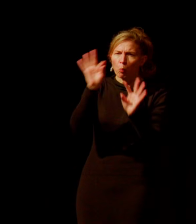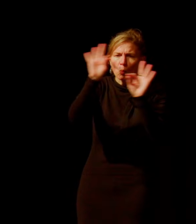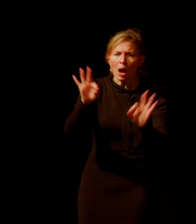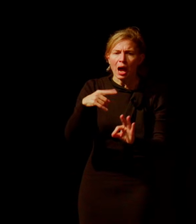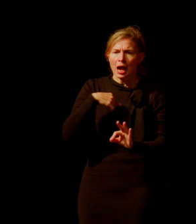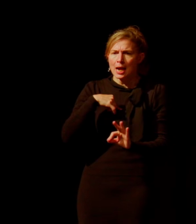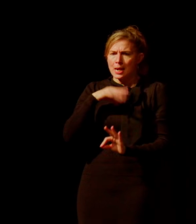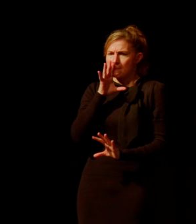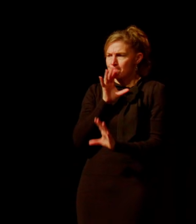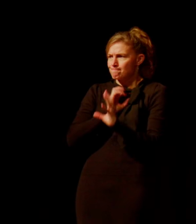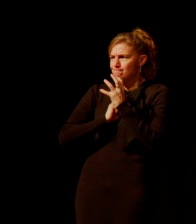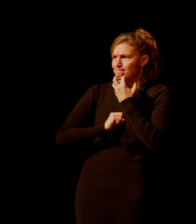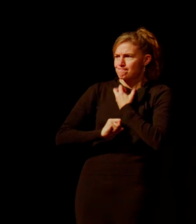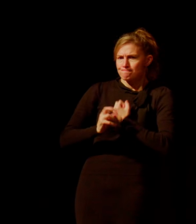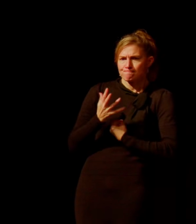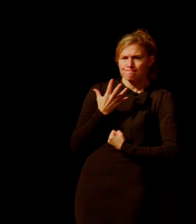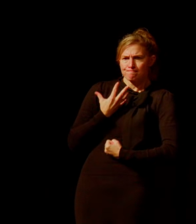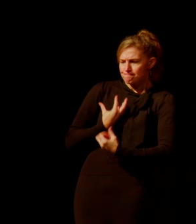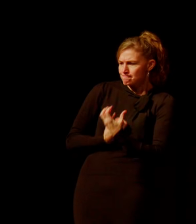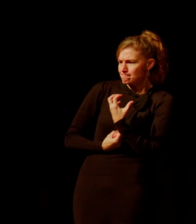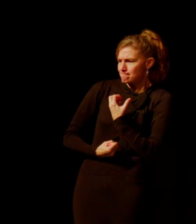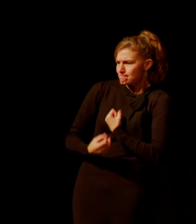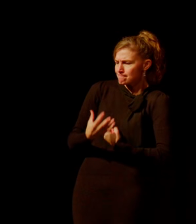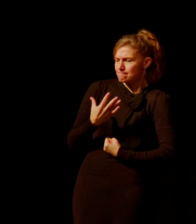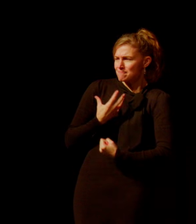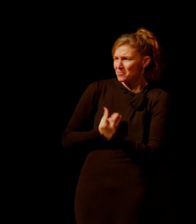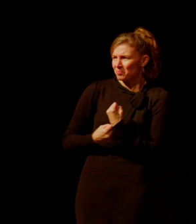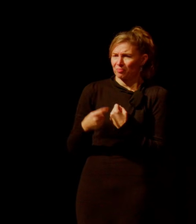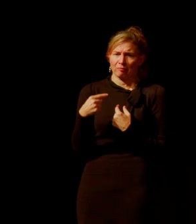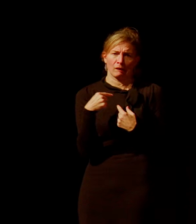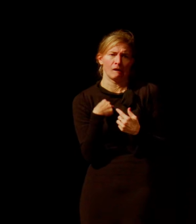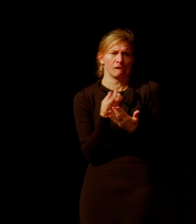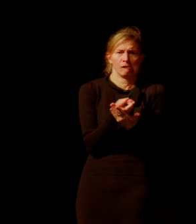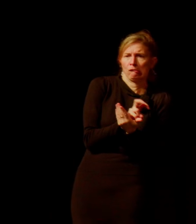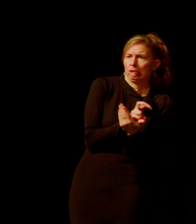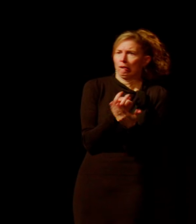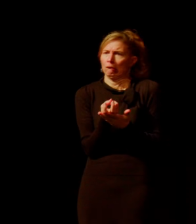Why had I assumed that my discomfort wasn't worth addressing?